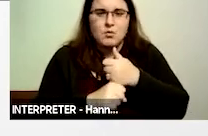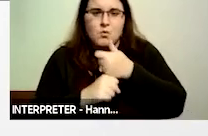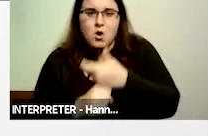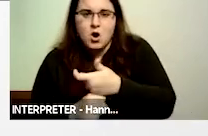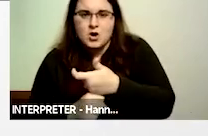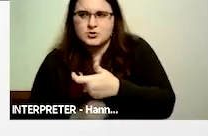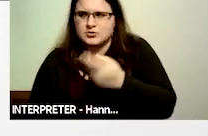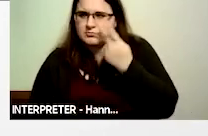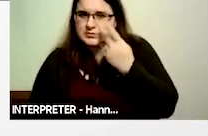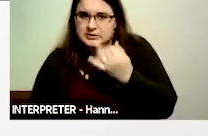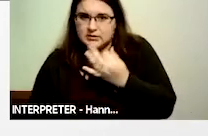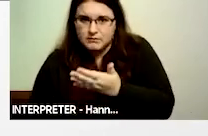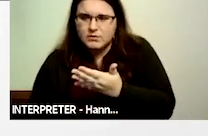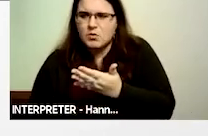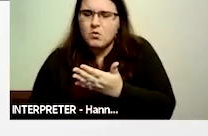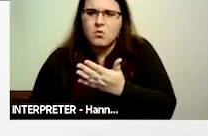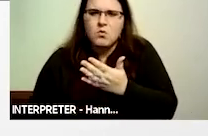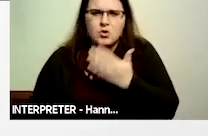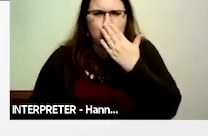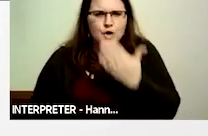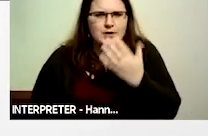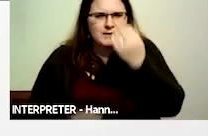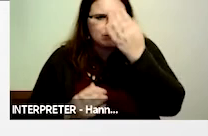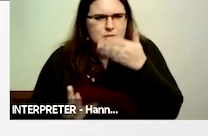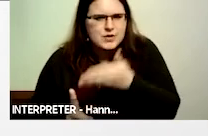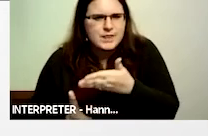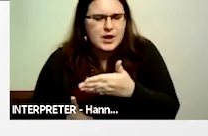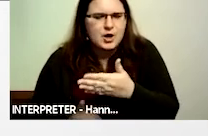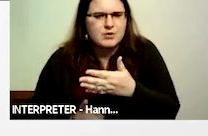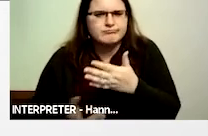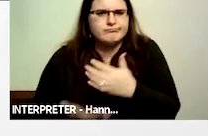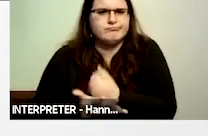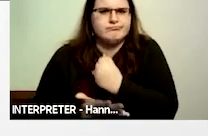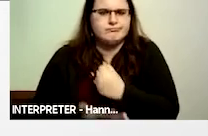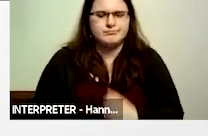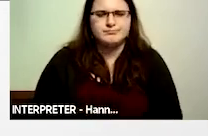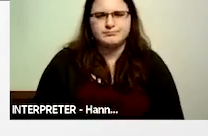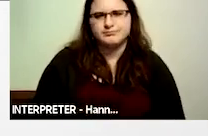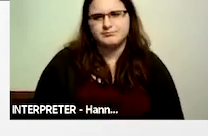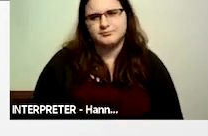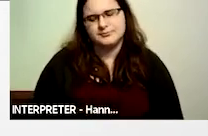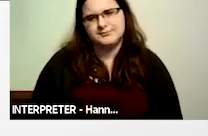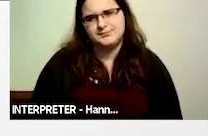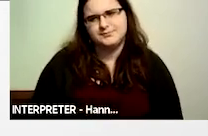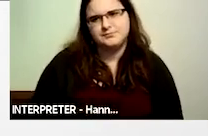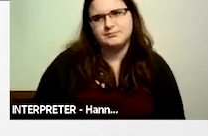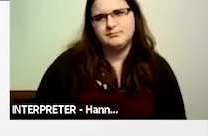you can glean from the shortness of those and then the impact from there. That was a project, he jumped in, because he believed in the freshness of it, if you will.